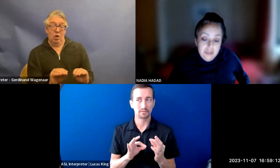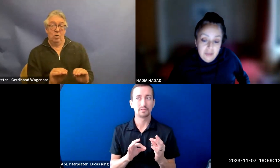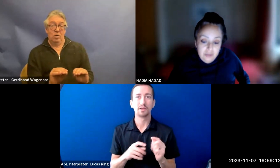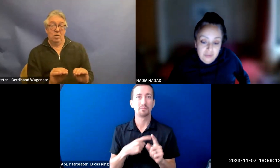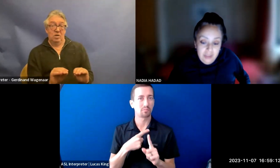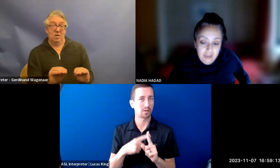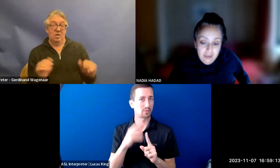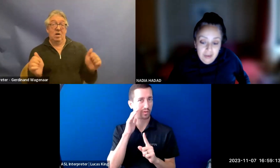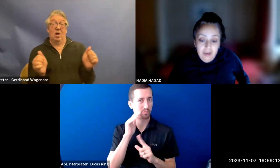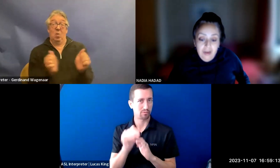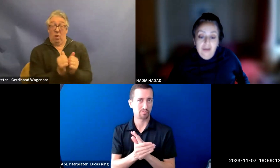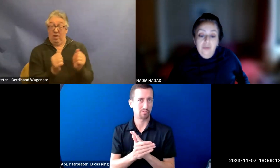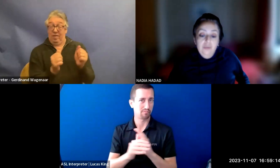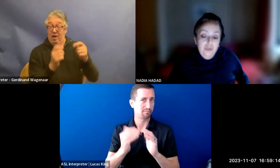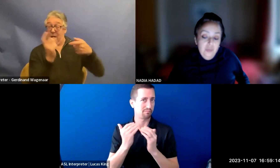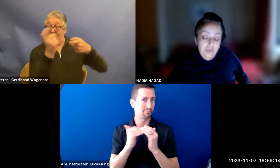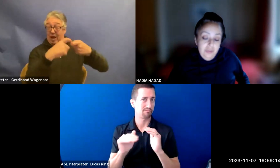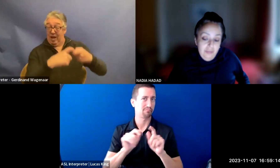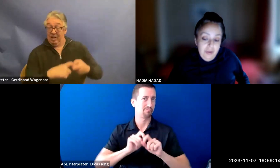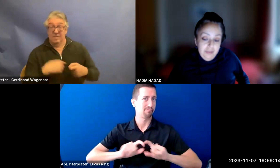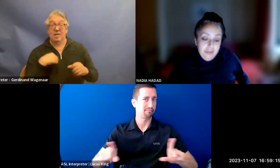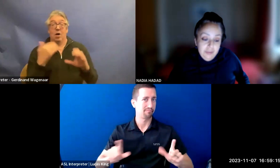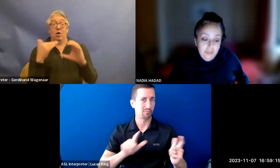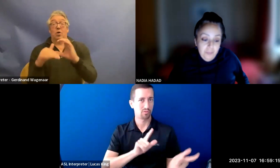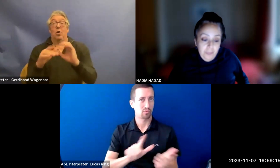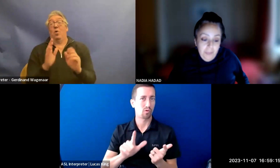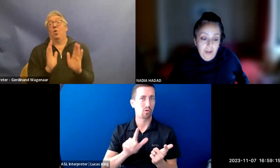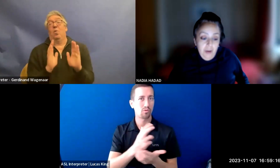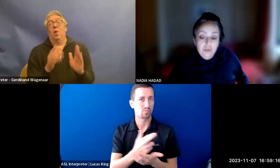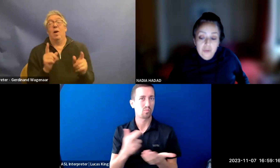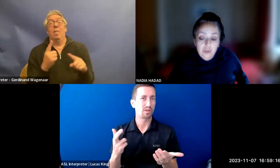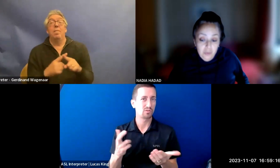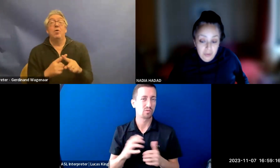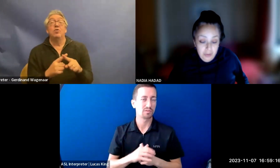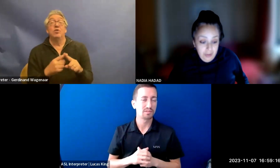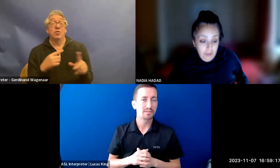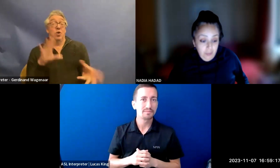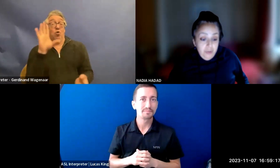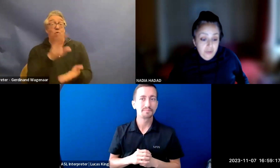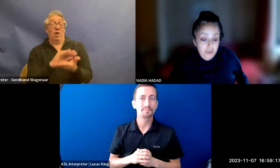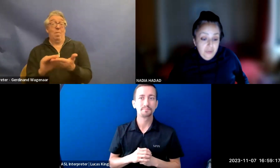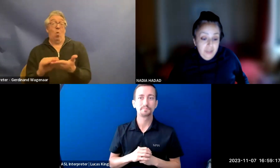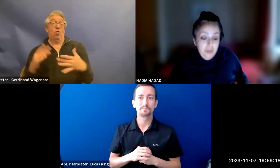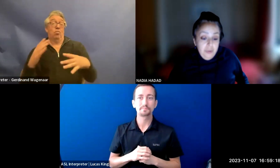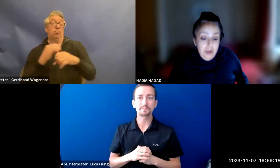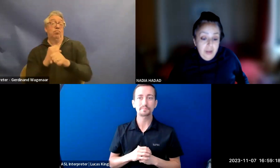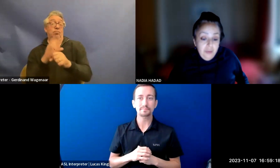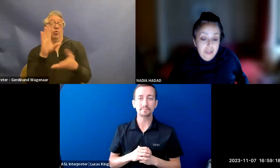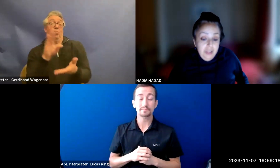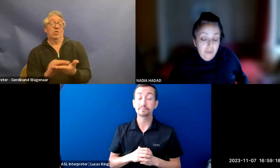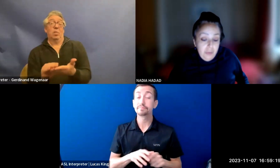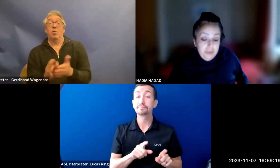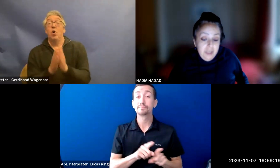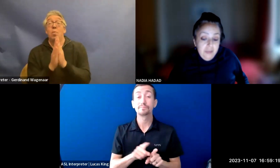that we discussed today and a summary of the event. Keep an eye on the EDF website